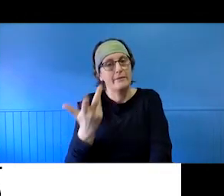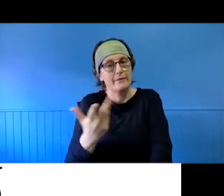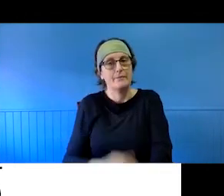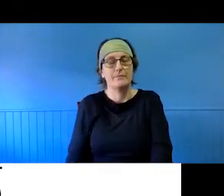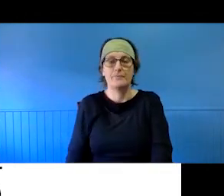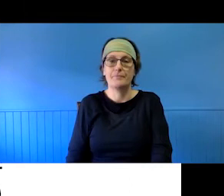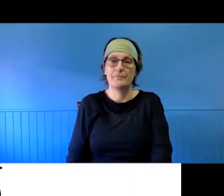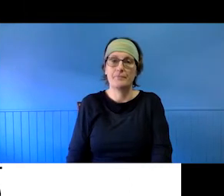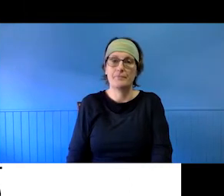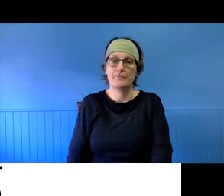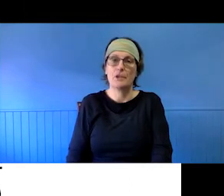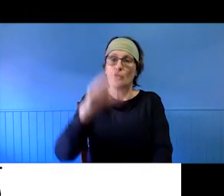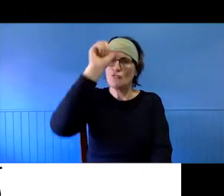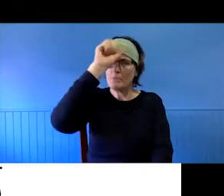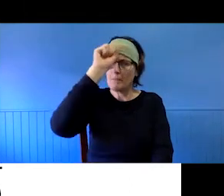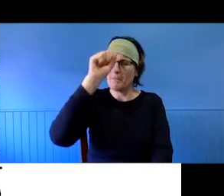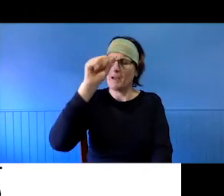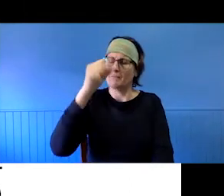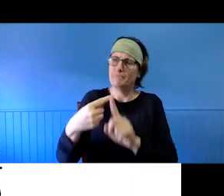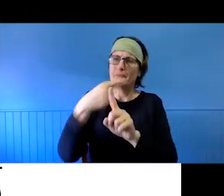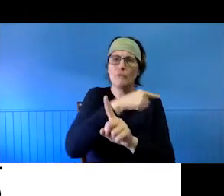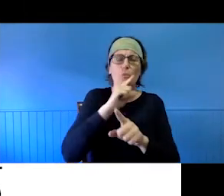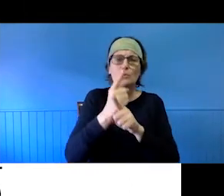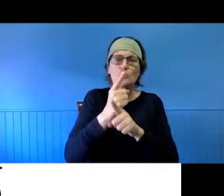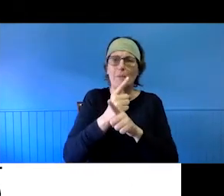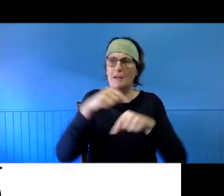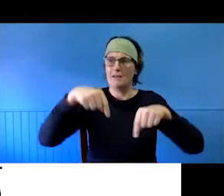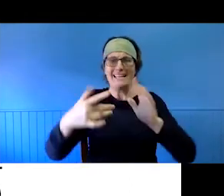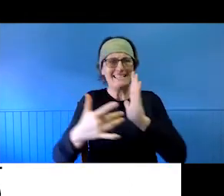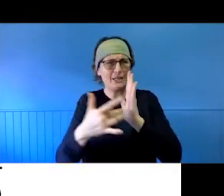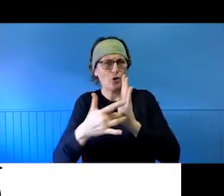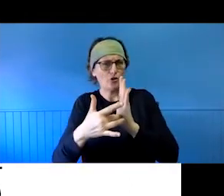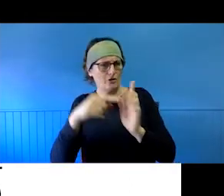back to those questions of, "What is the goal of the technology?" "What